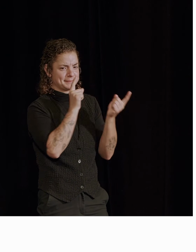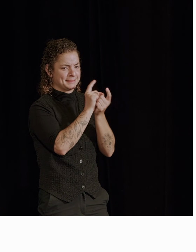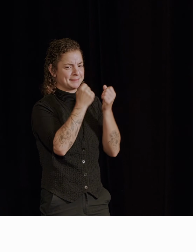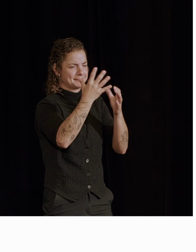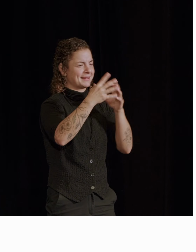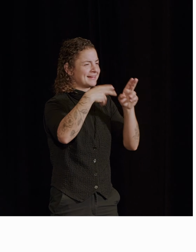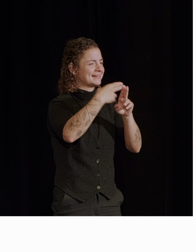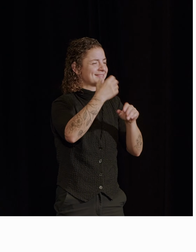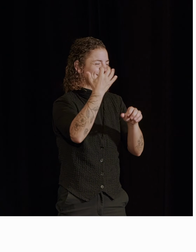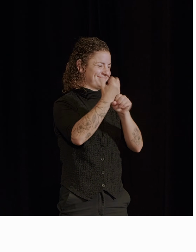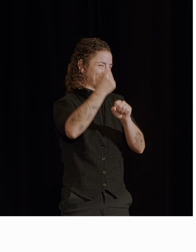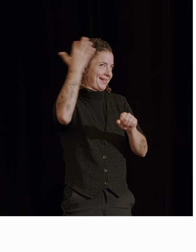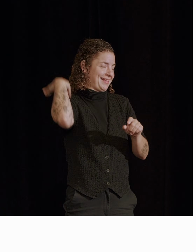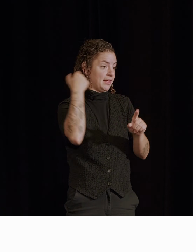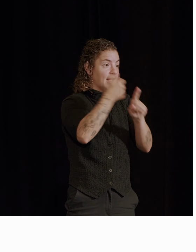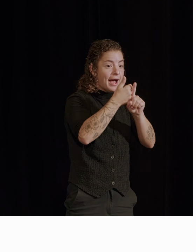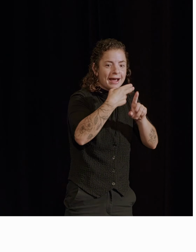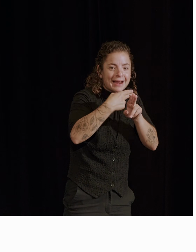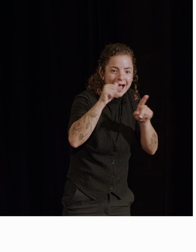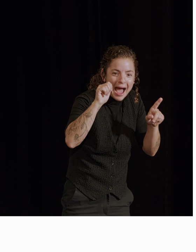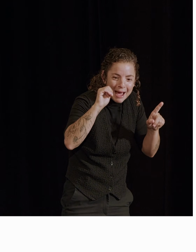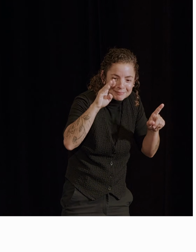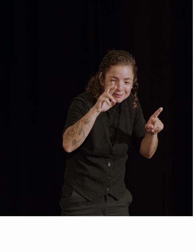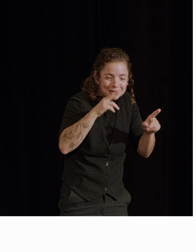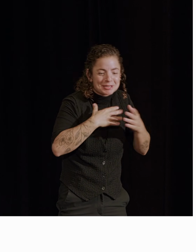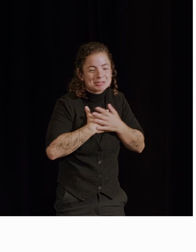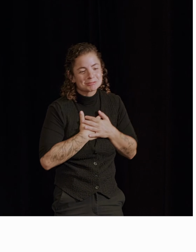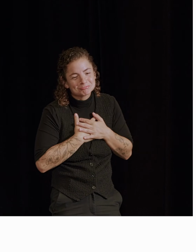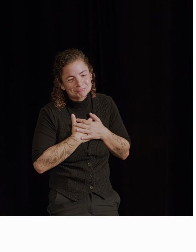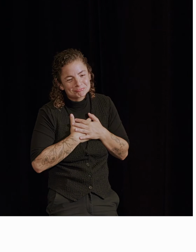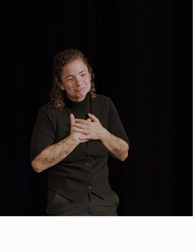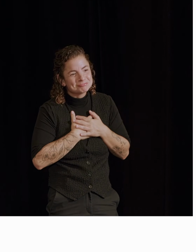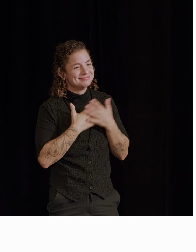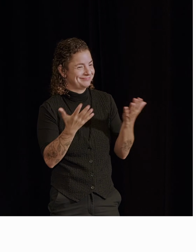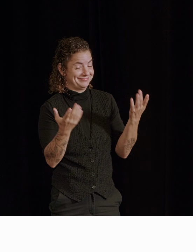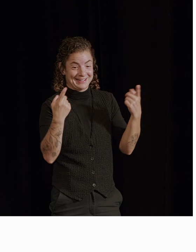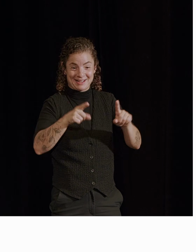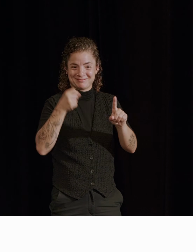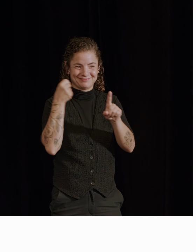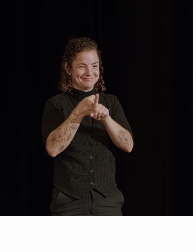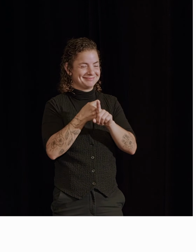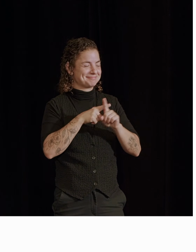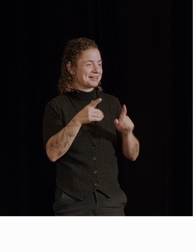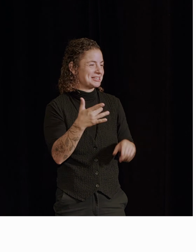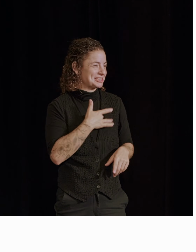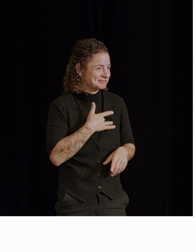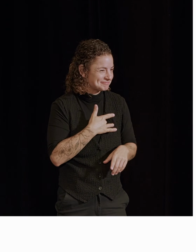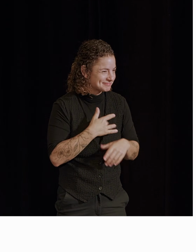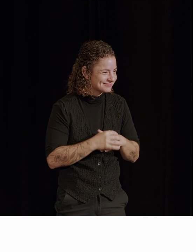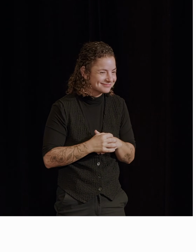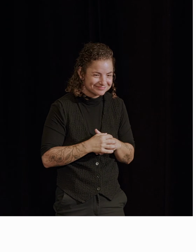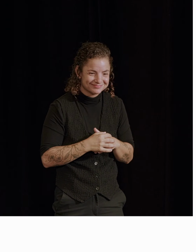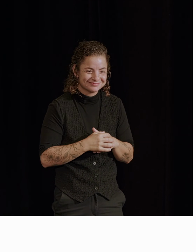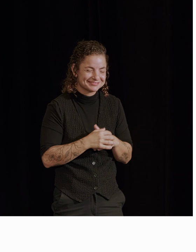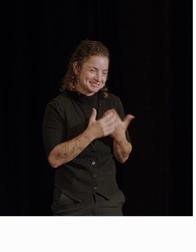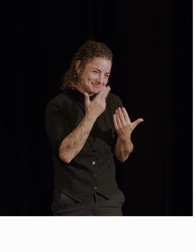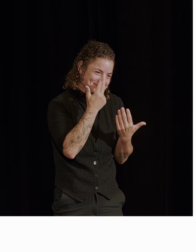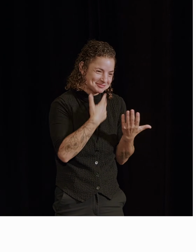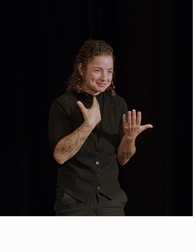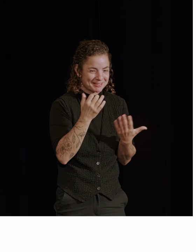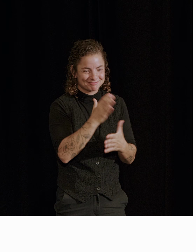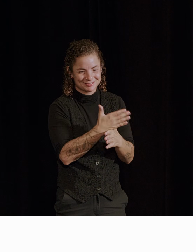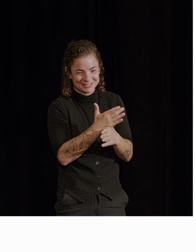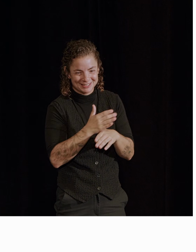So complete coincidence, but it is a source of endless amusement from those around me.